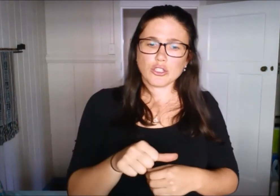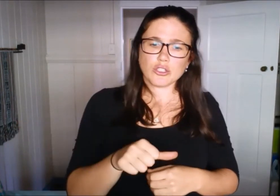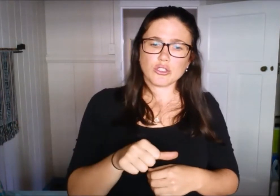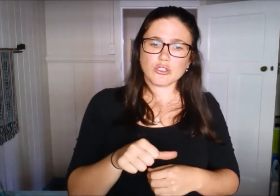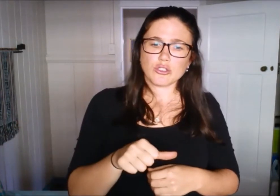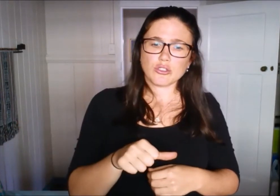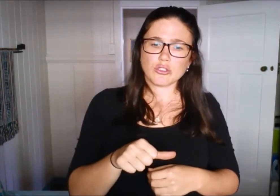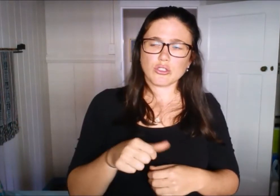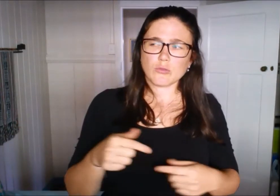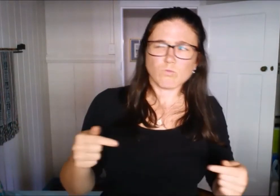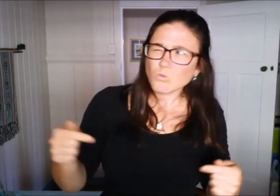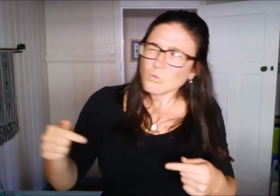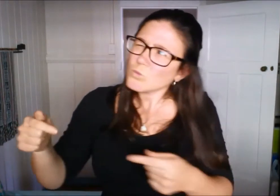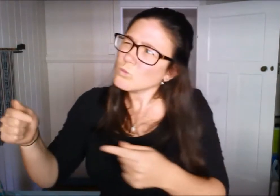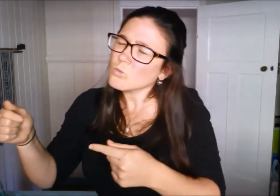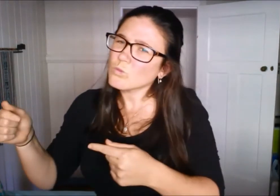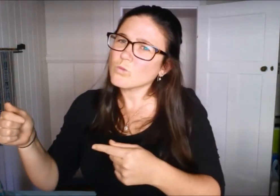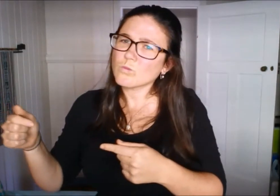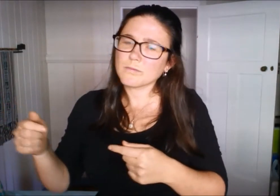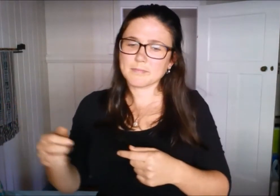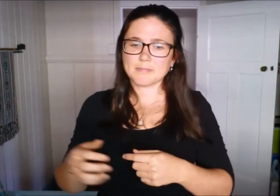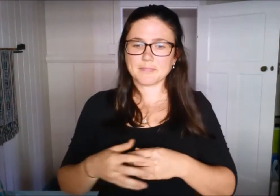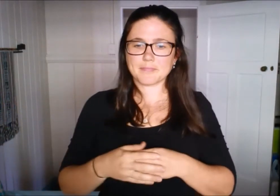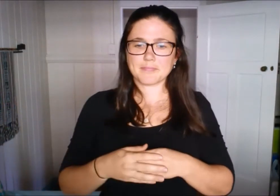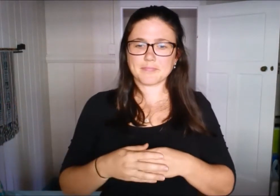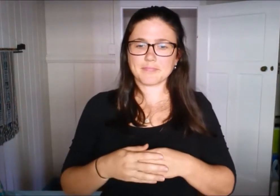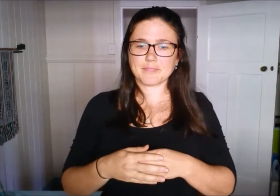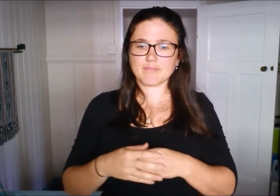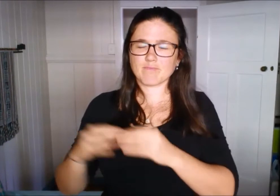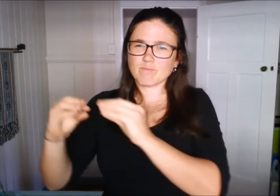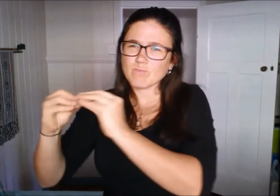to challenge behaviours of oppression.